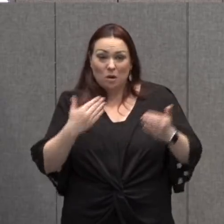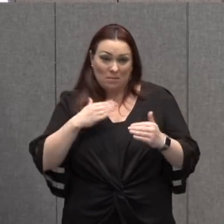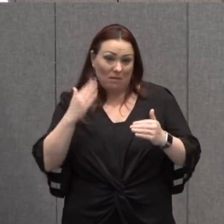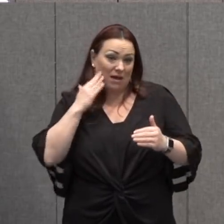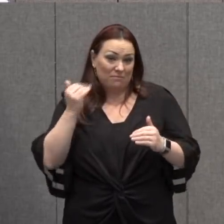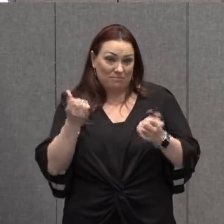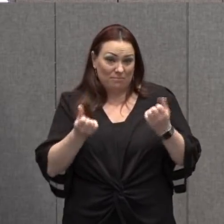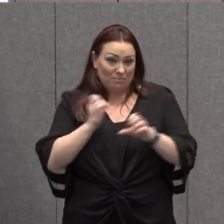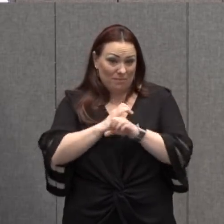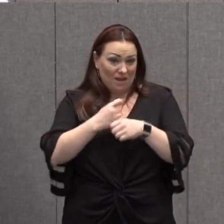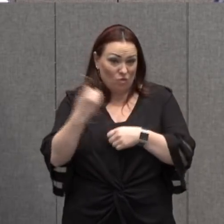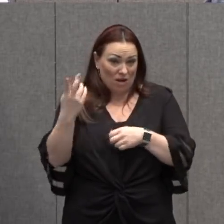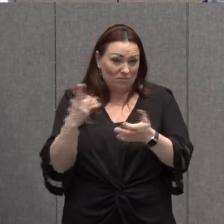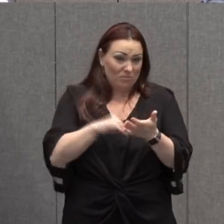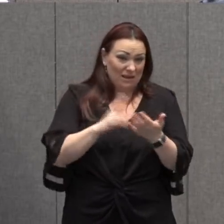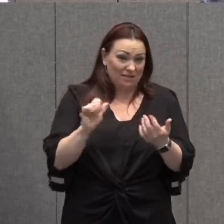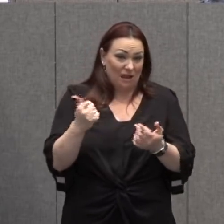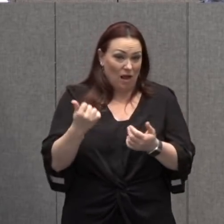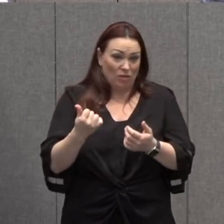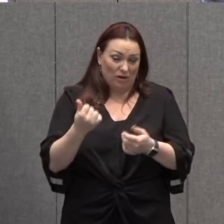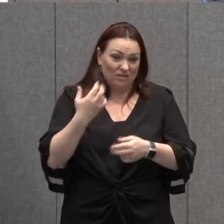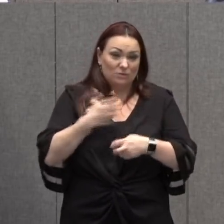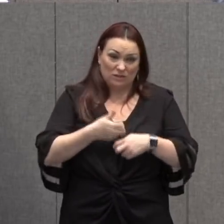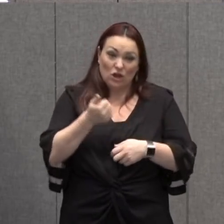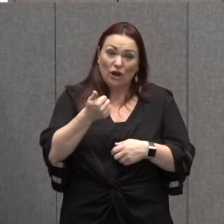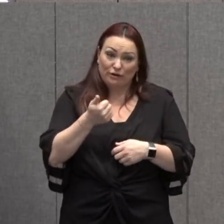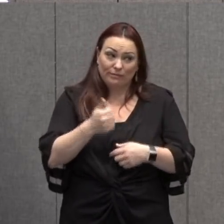Okay, oh, here we go.